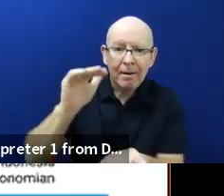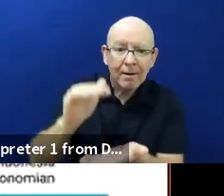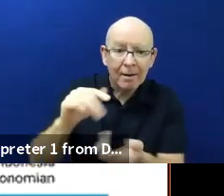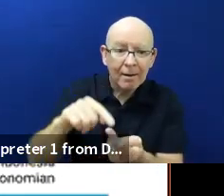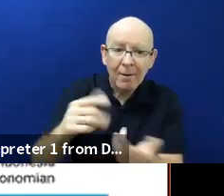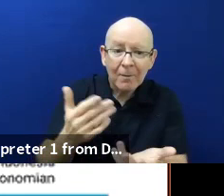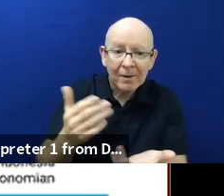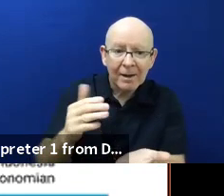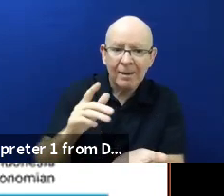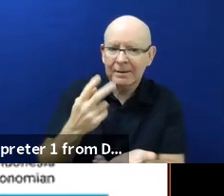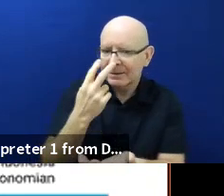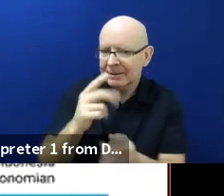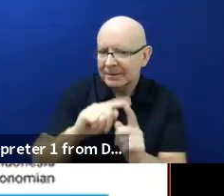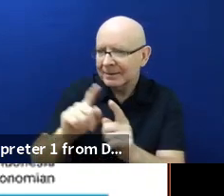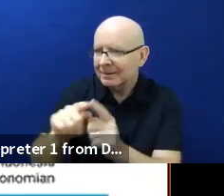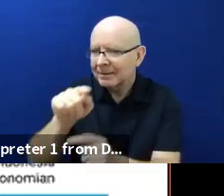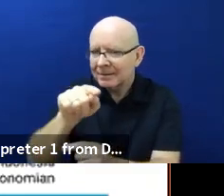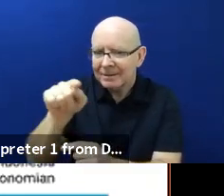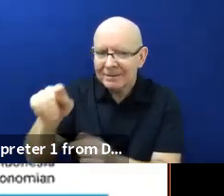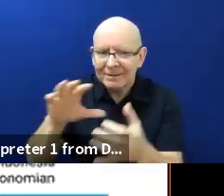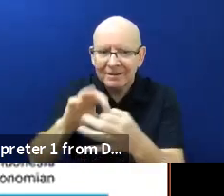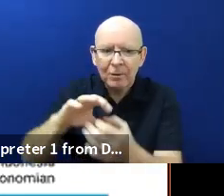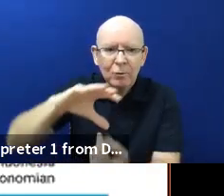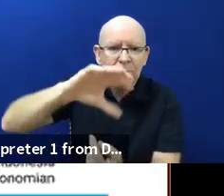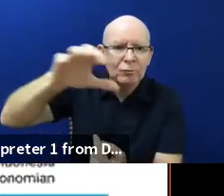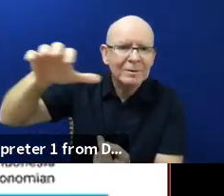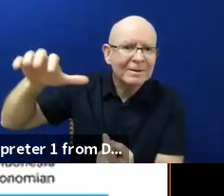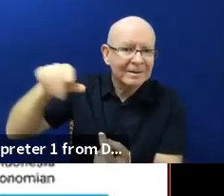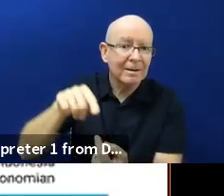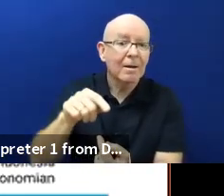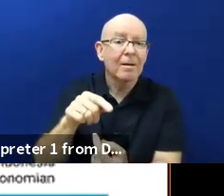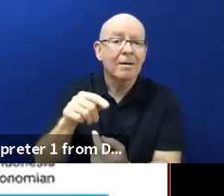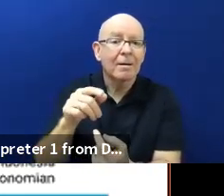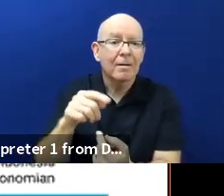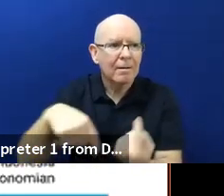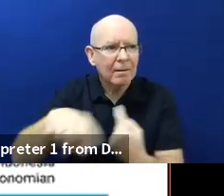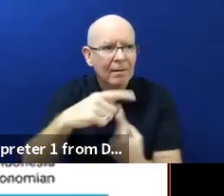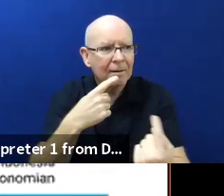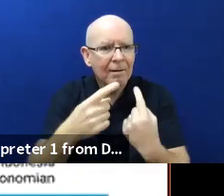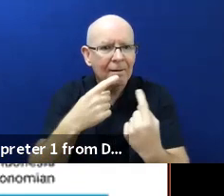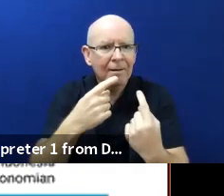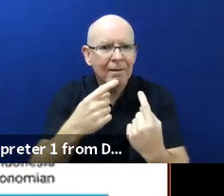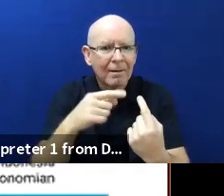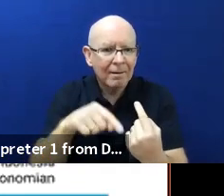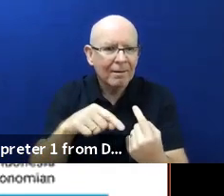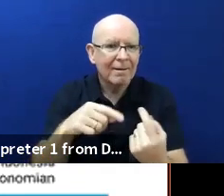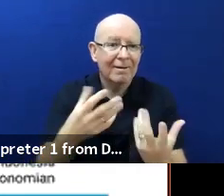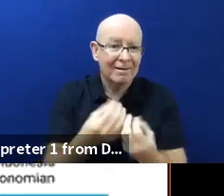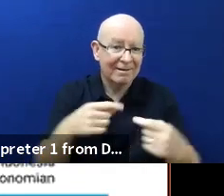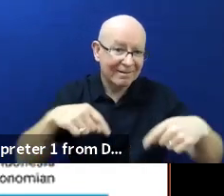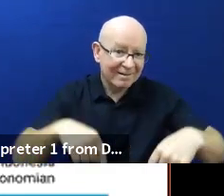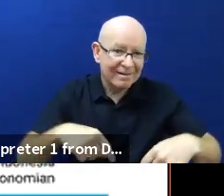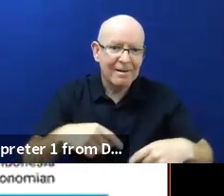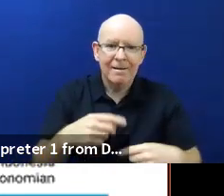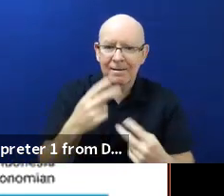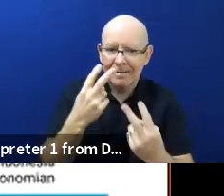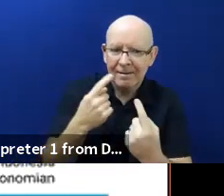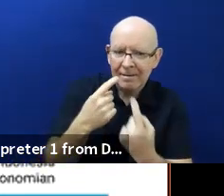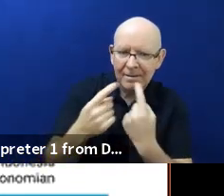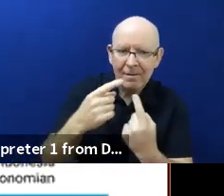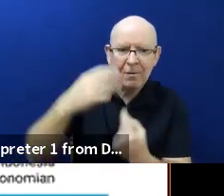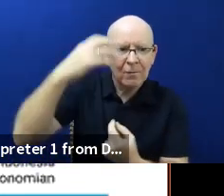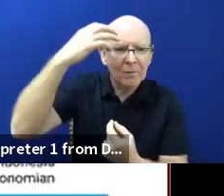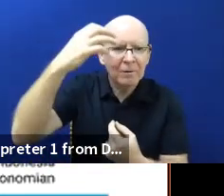Having that dialogue was really interesting and important for all of us as our work would be more